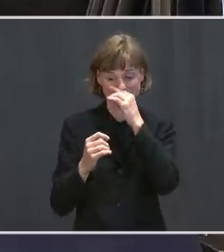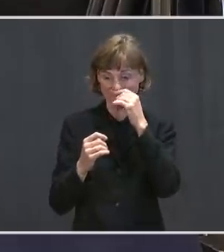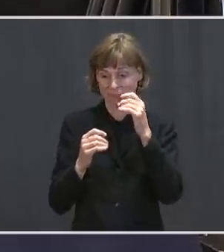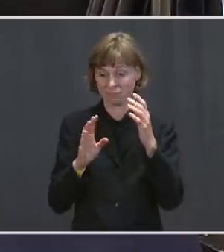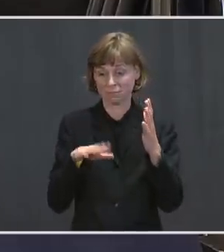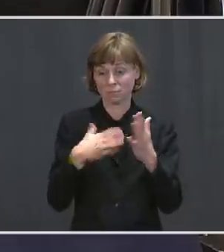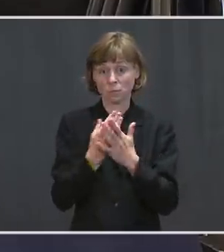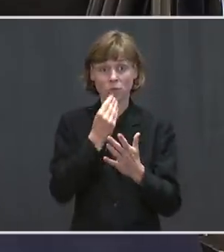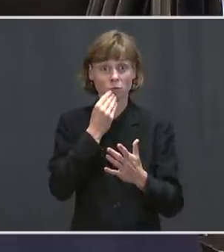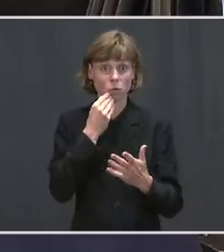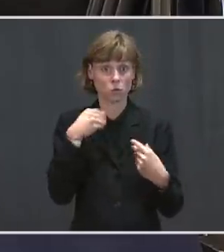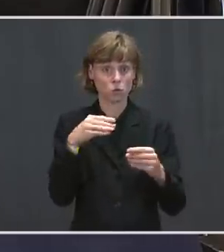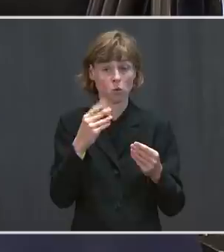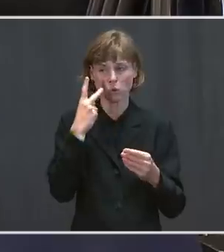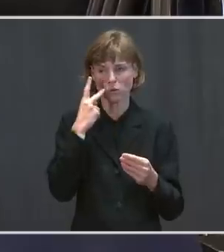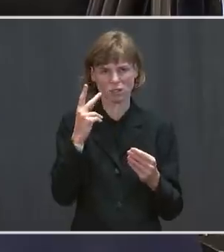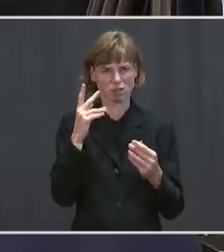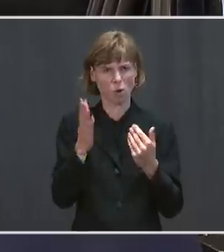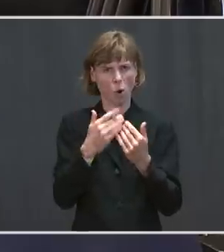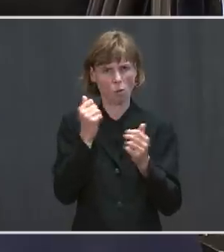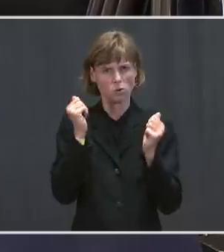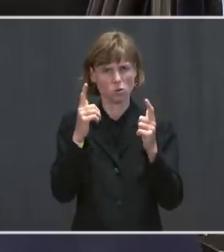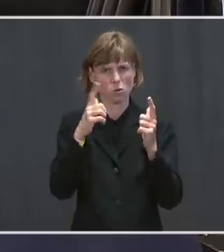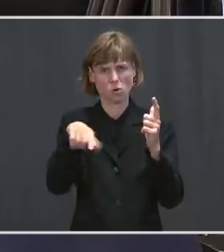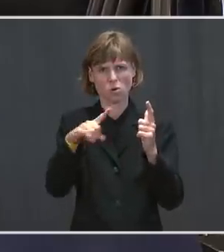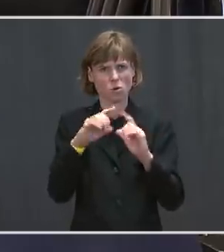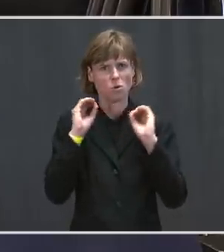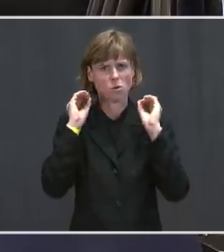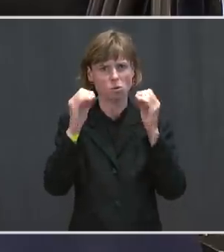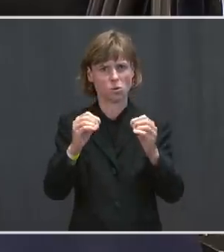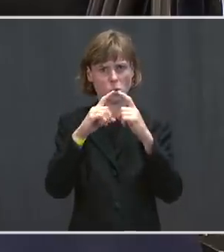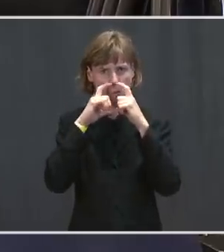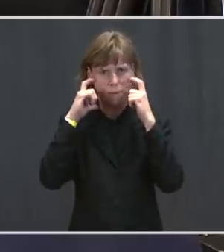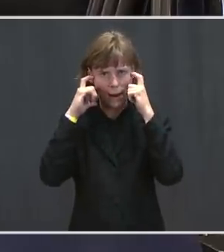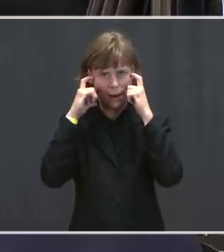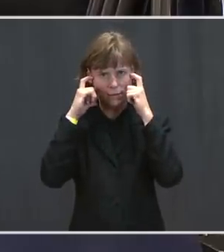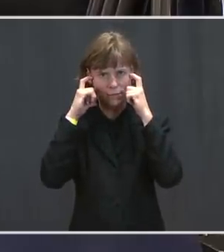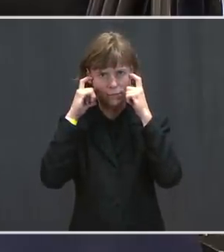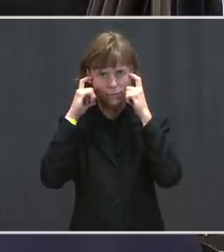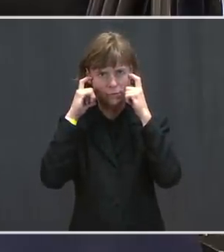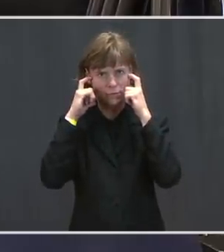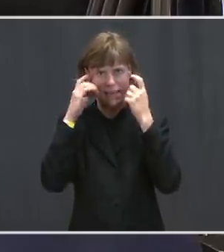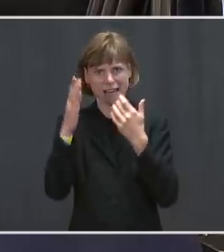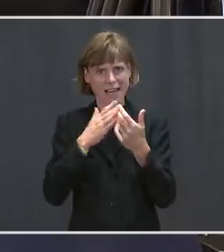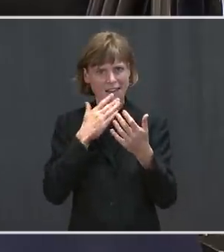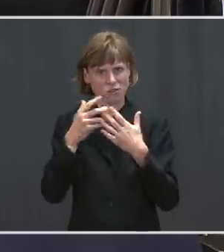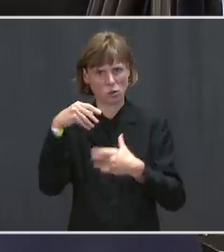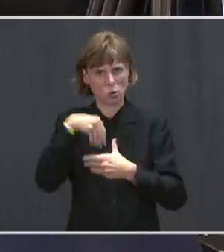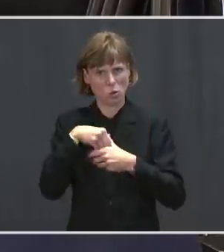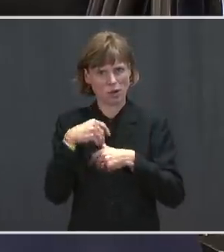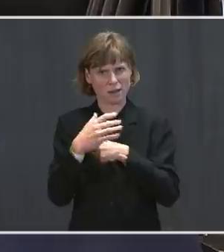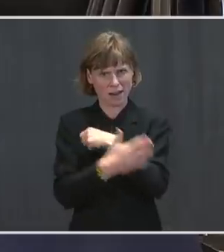you see that almost everybody in there is not wearing a mask, even though it's in a County, I believe where masks are mandated.